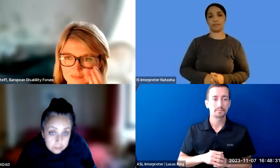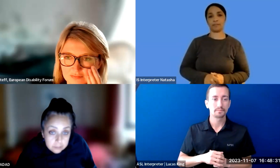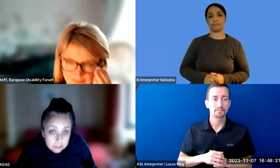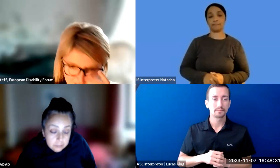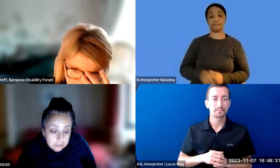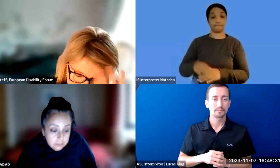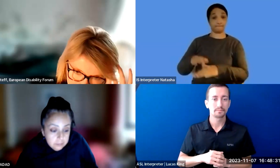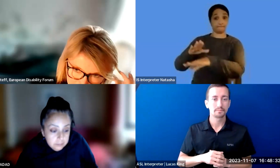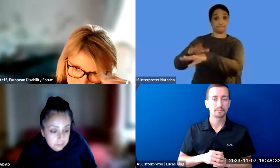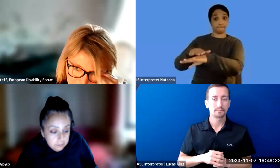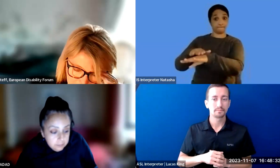Yes.